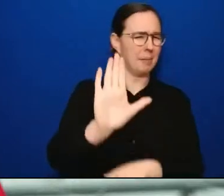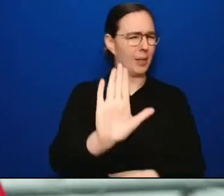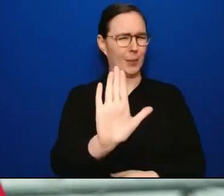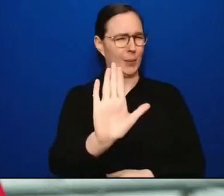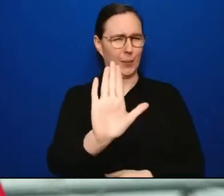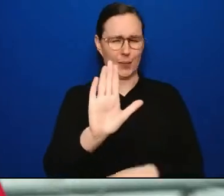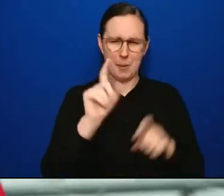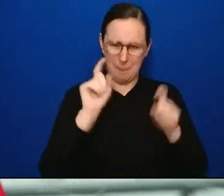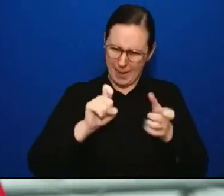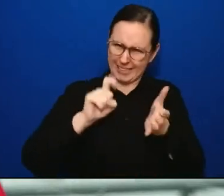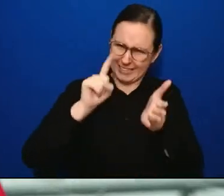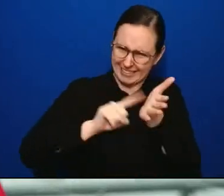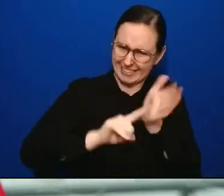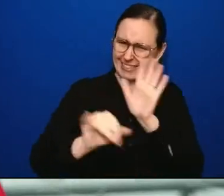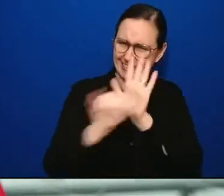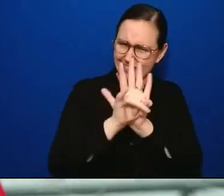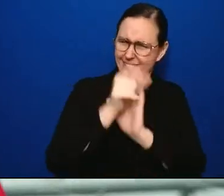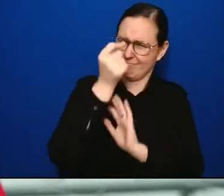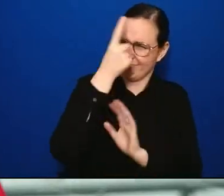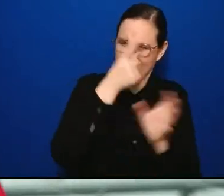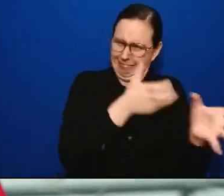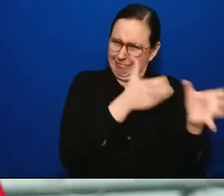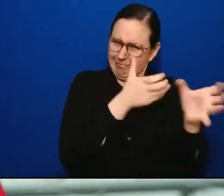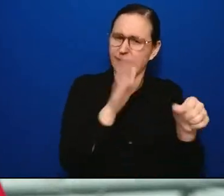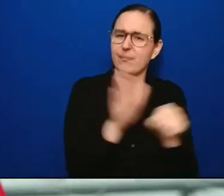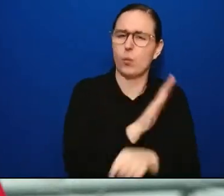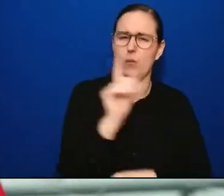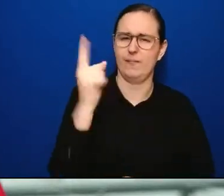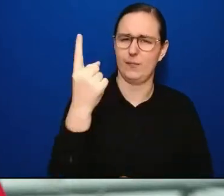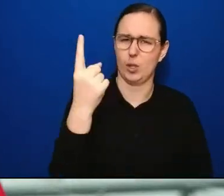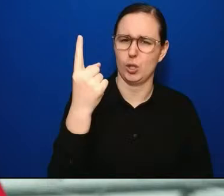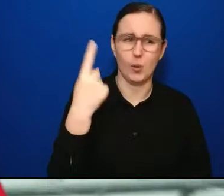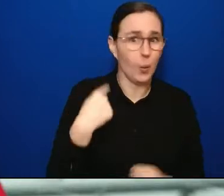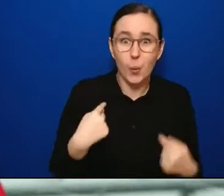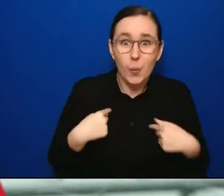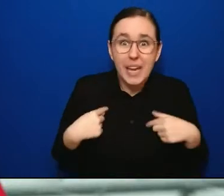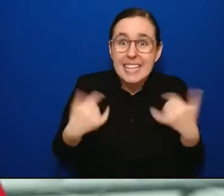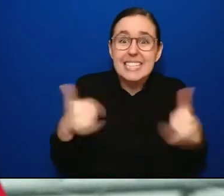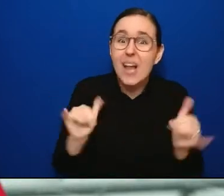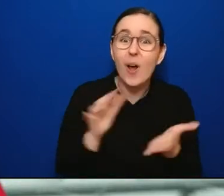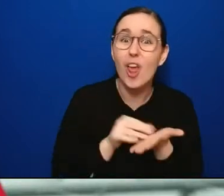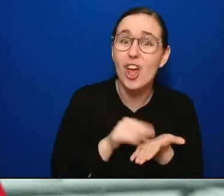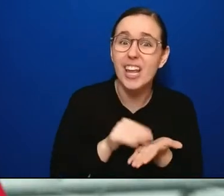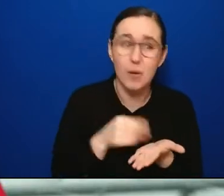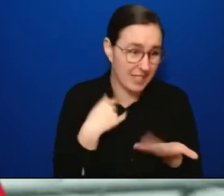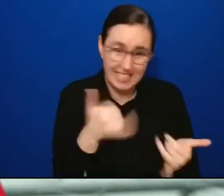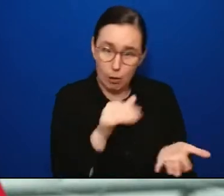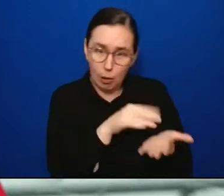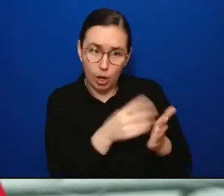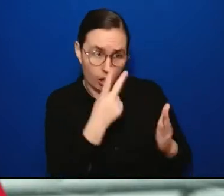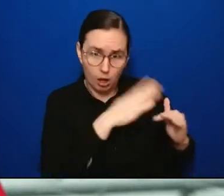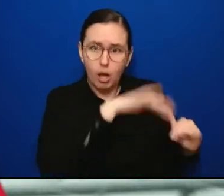going to see through respiratory season. We have a pretty good